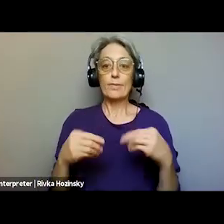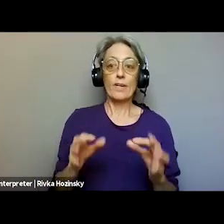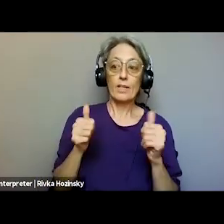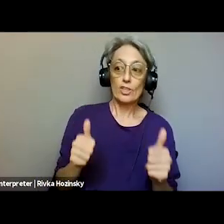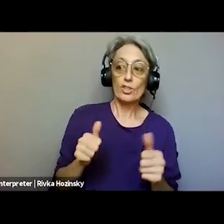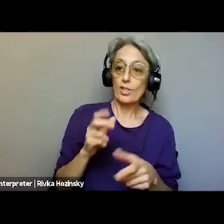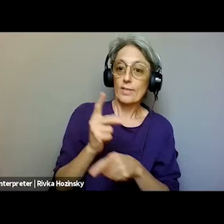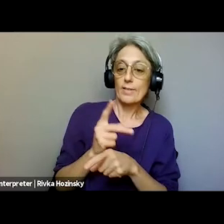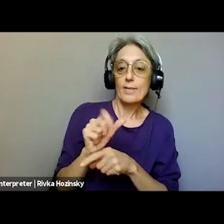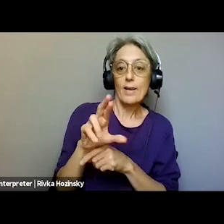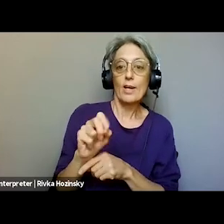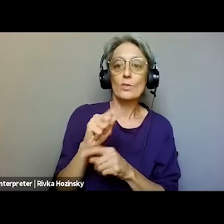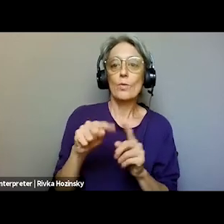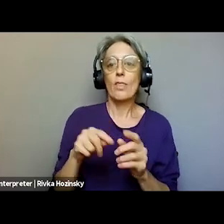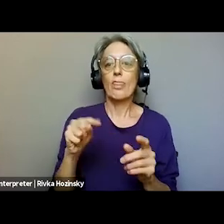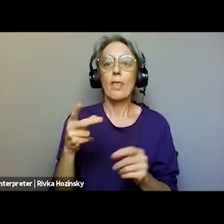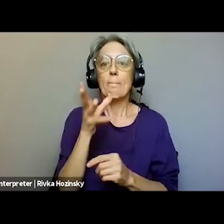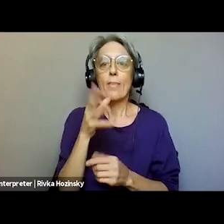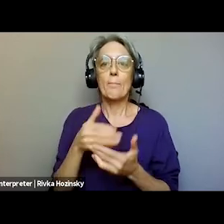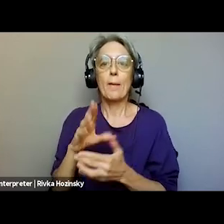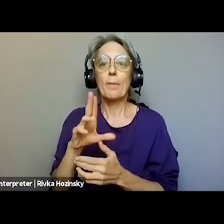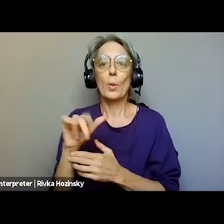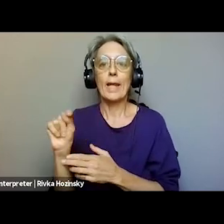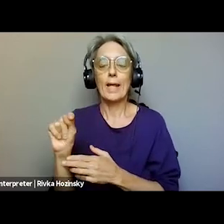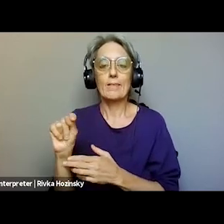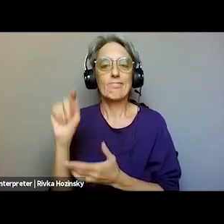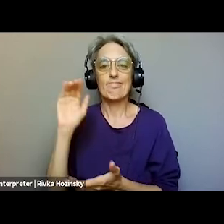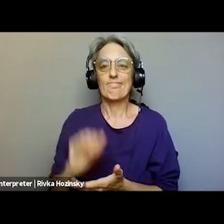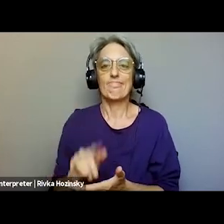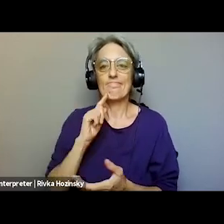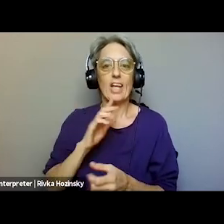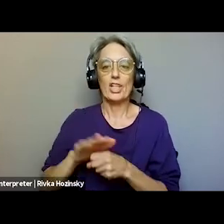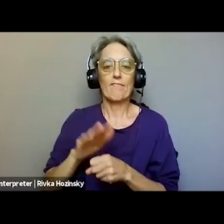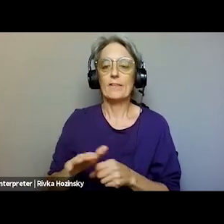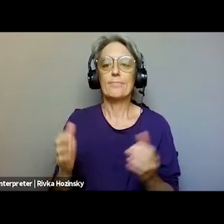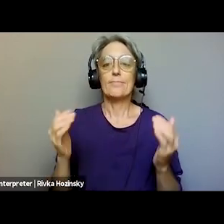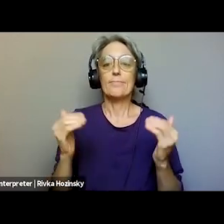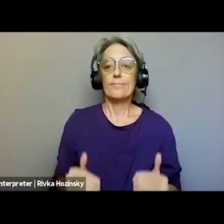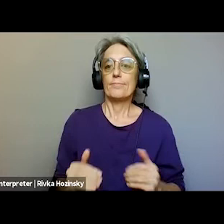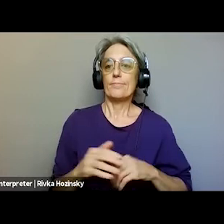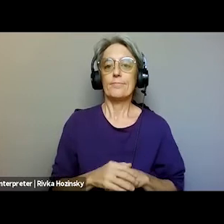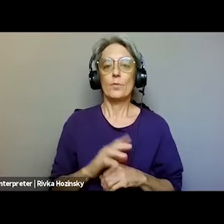baby unit and then finally one of the strongest stressors especially for those with intellectual